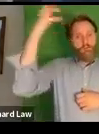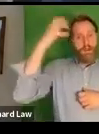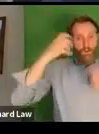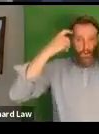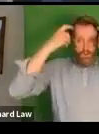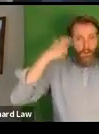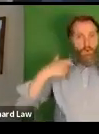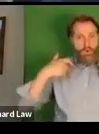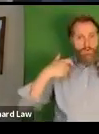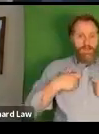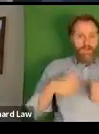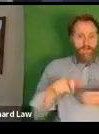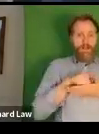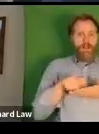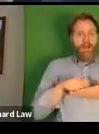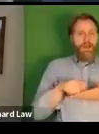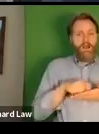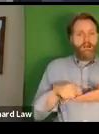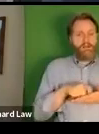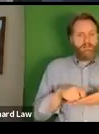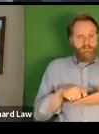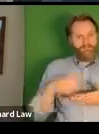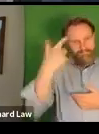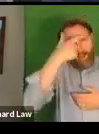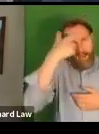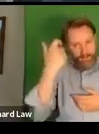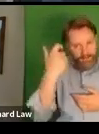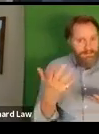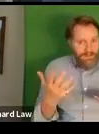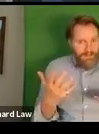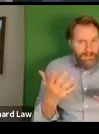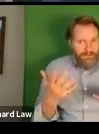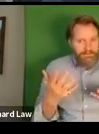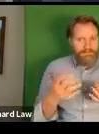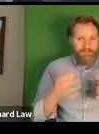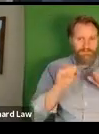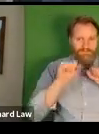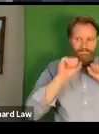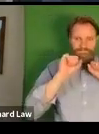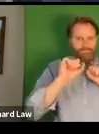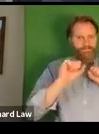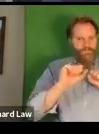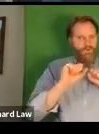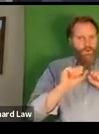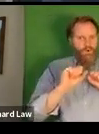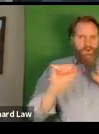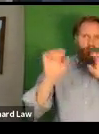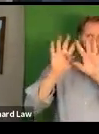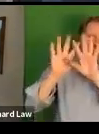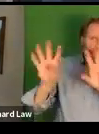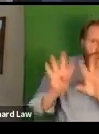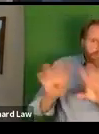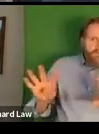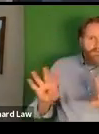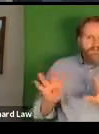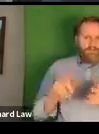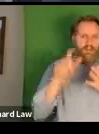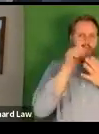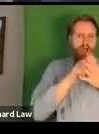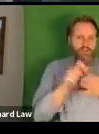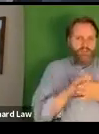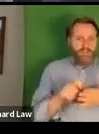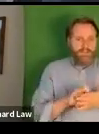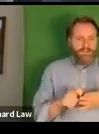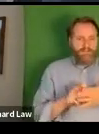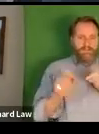the difficulty that social distancing jurors and ushers present so what